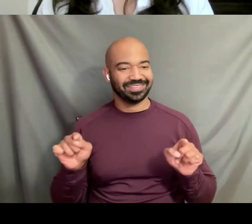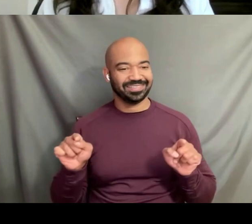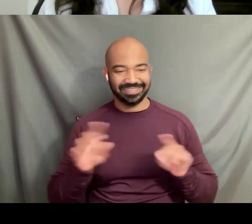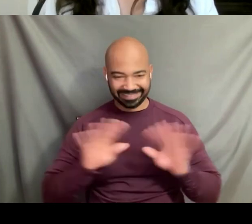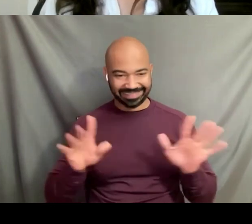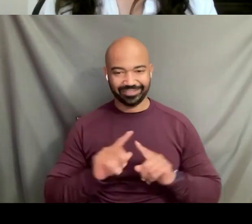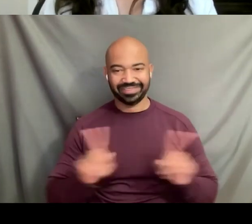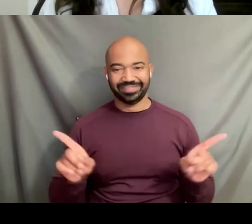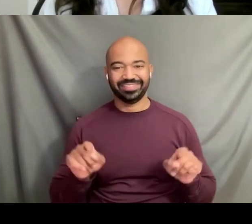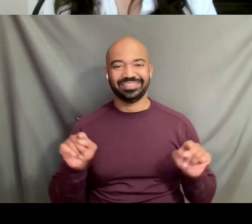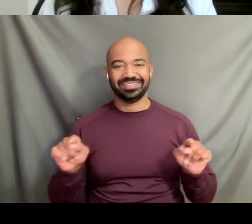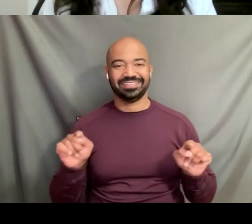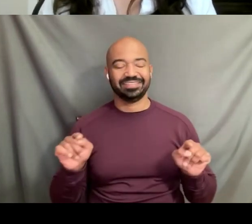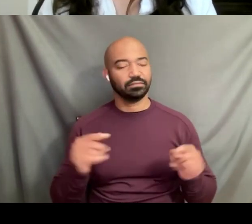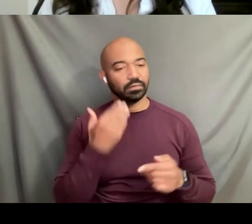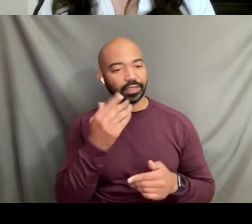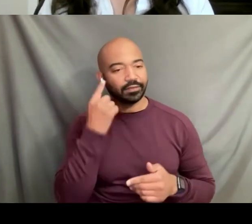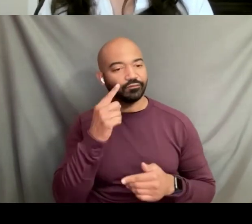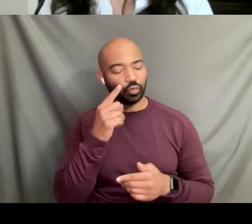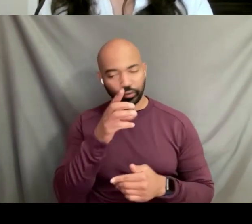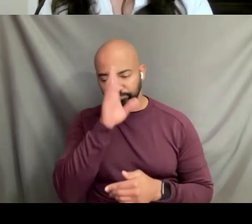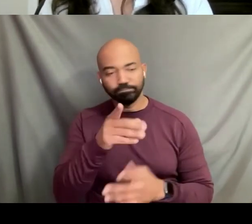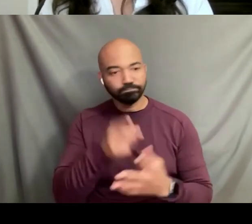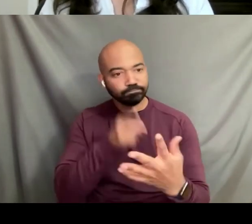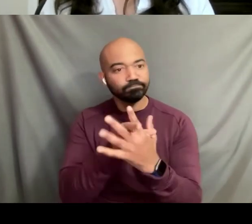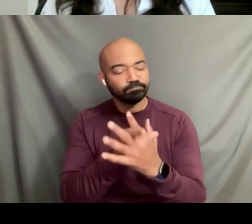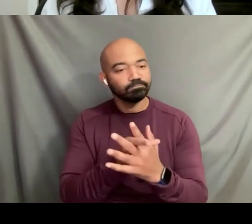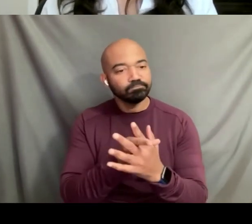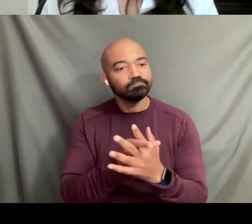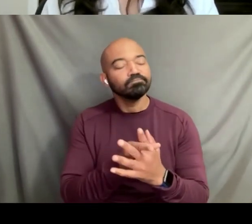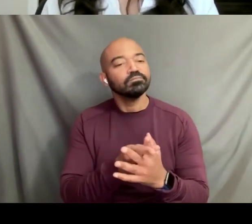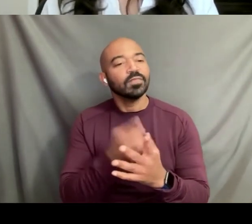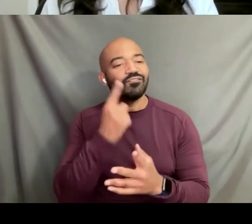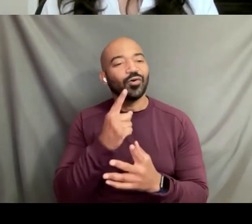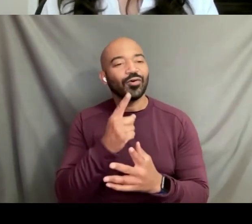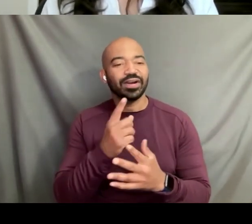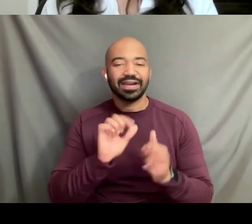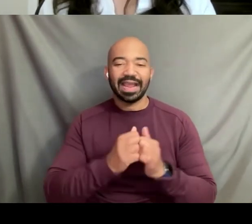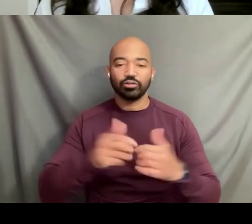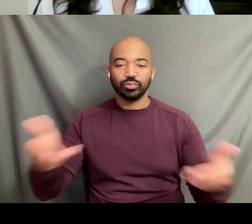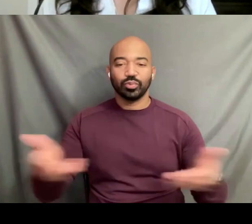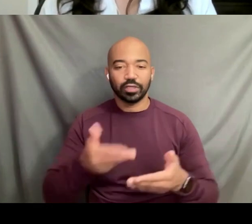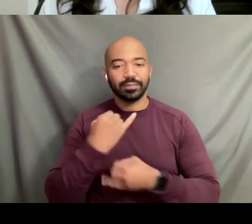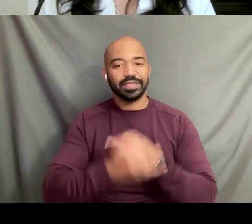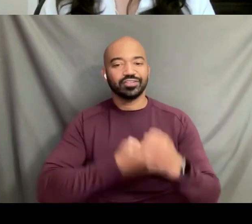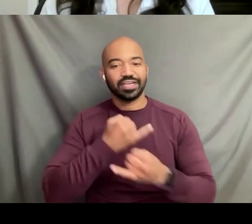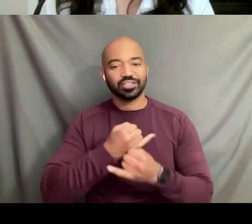as far as welcoming international students with disabilities, and thanks also for plugging